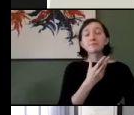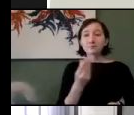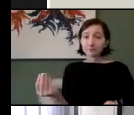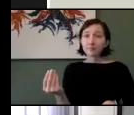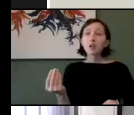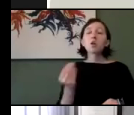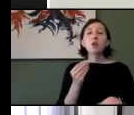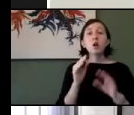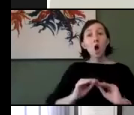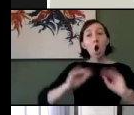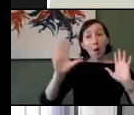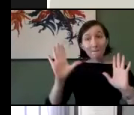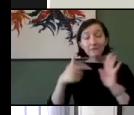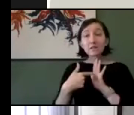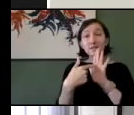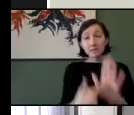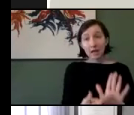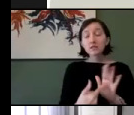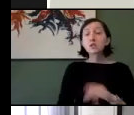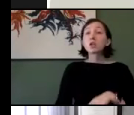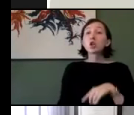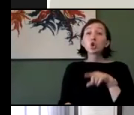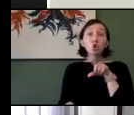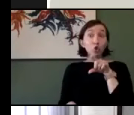All of these slides in this webinar you'll have access to.